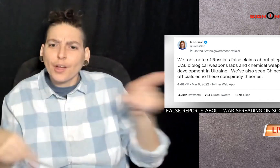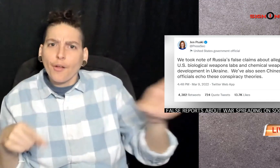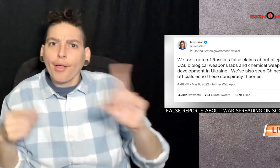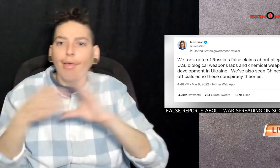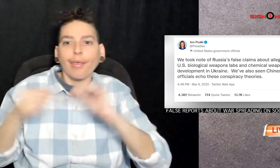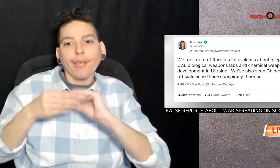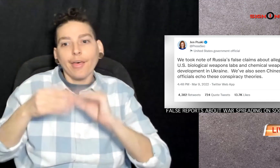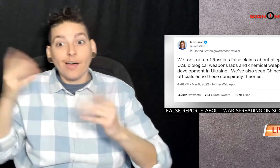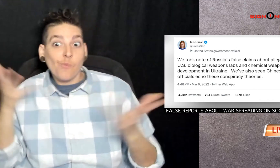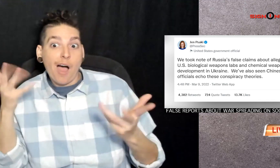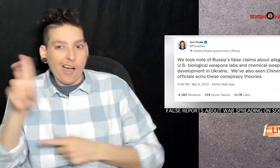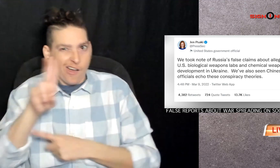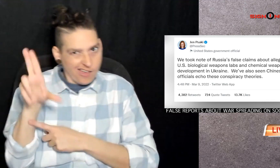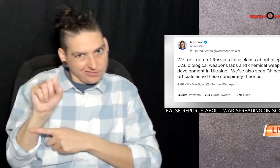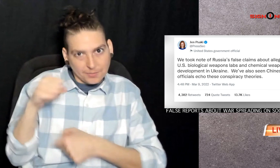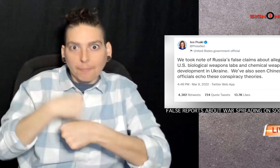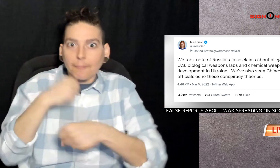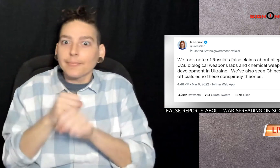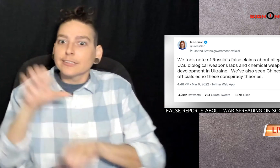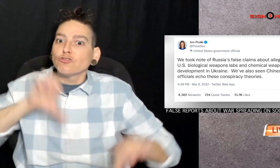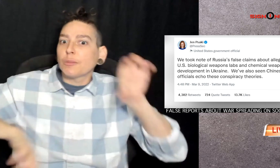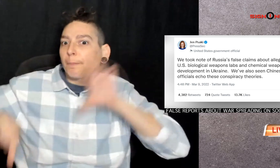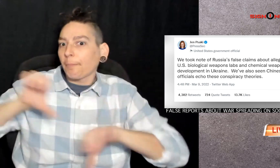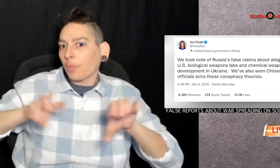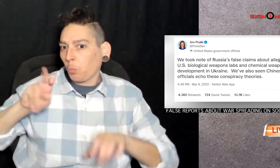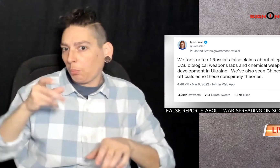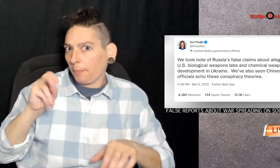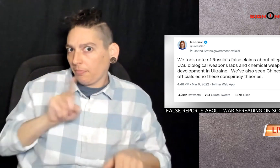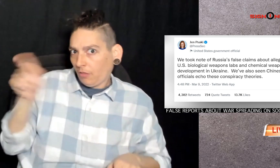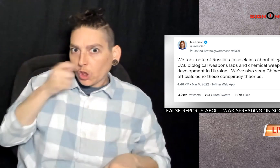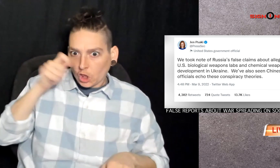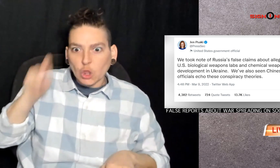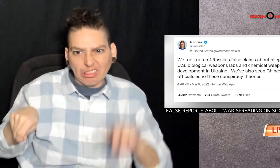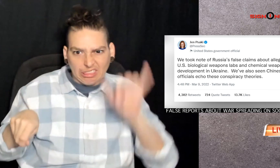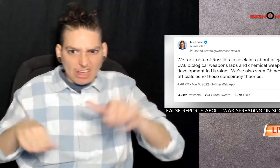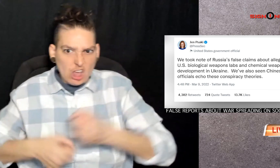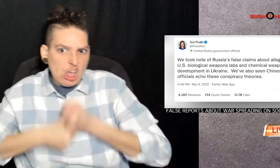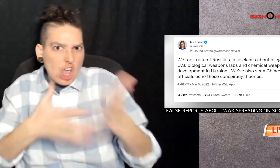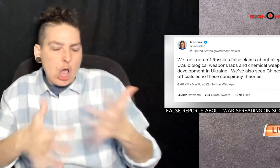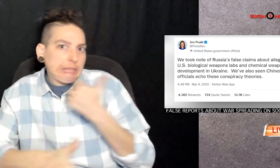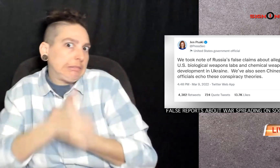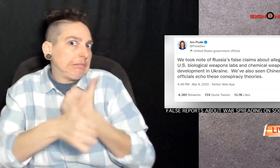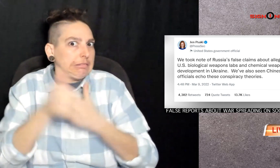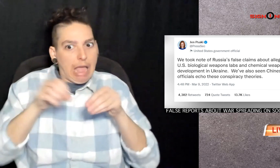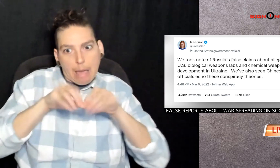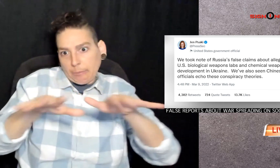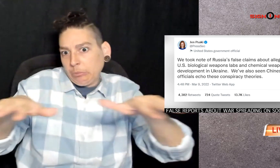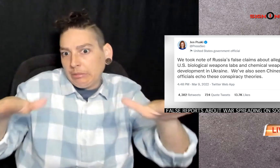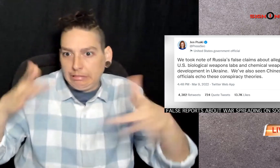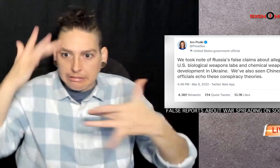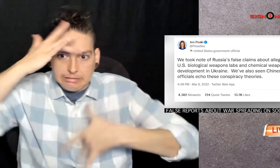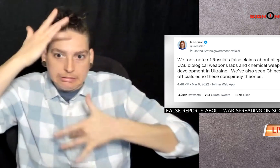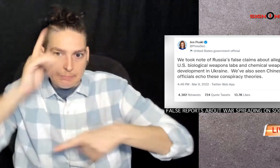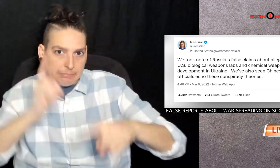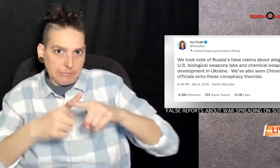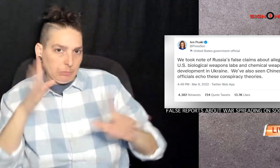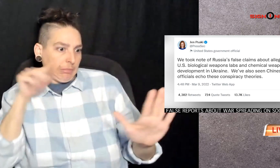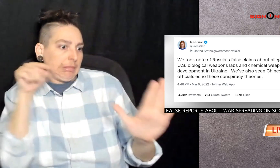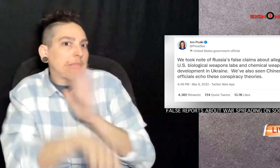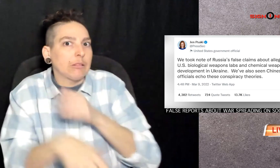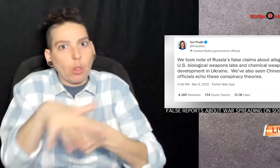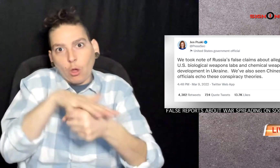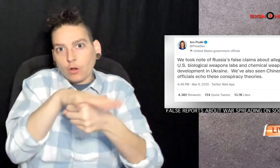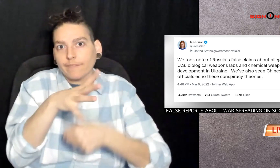this tweet slamming Russia's claim of the US making chemical weapons in Ukraine that